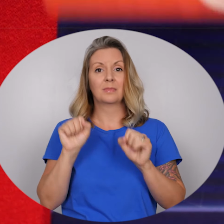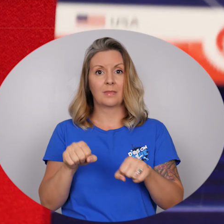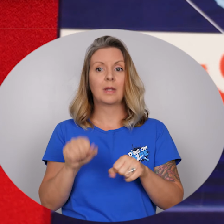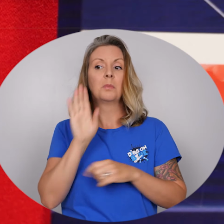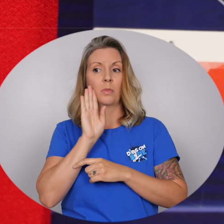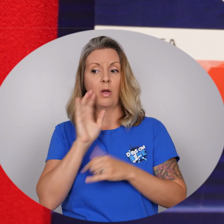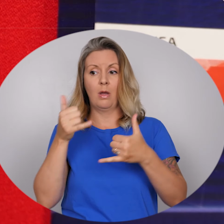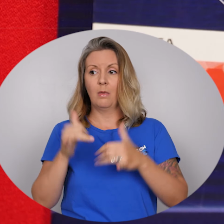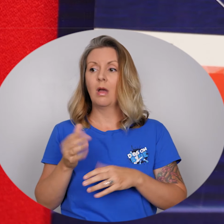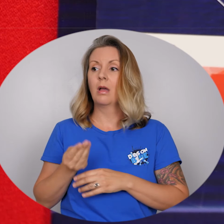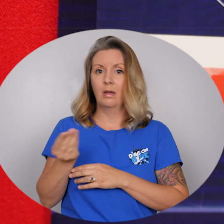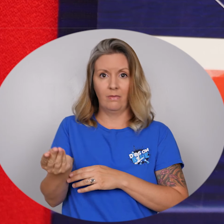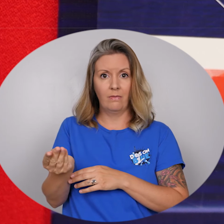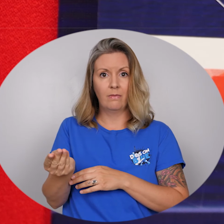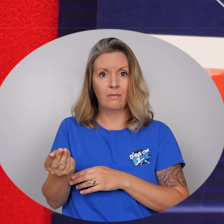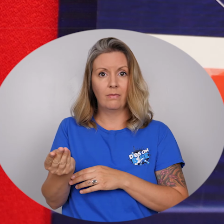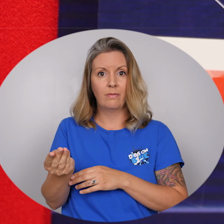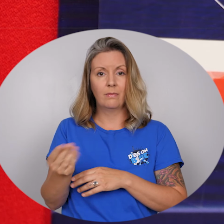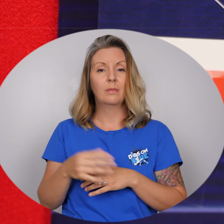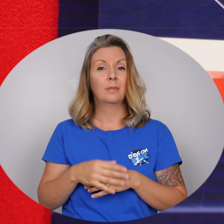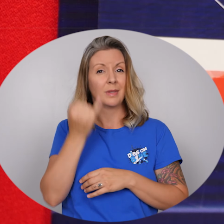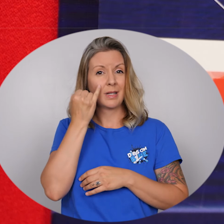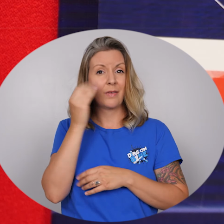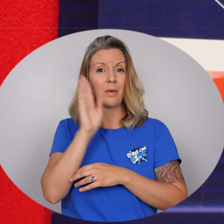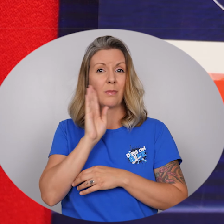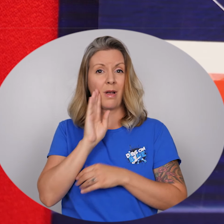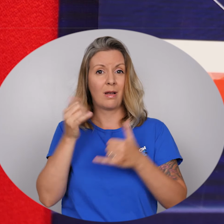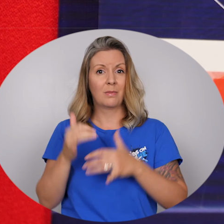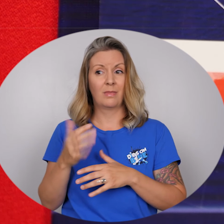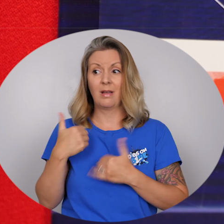here, they’re holding Los Angeles. They could give that to the brown player. Or if